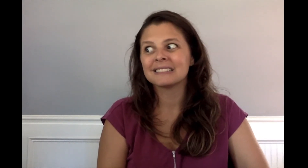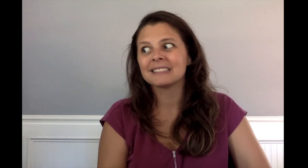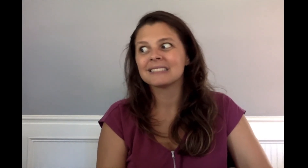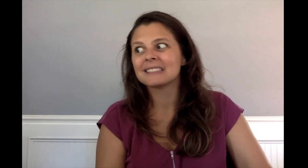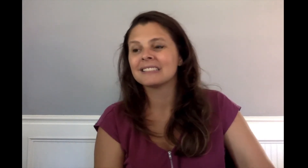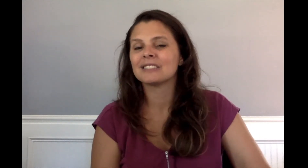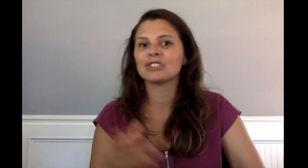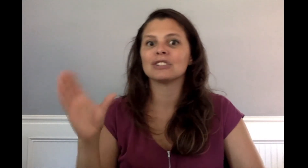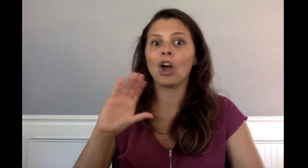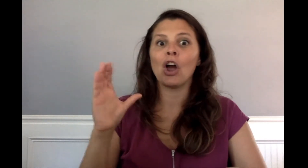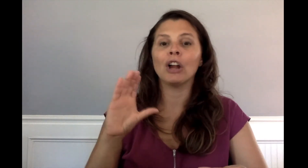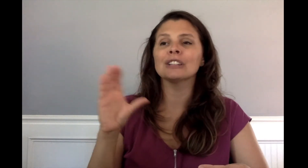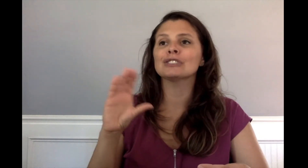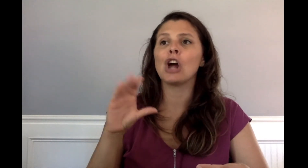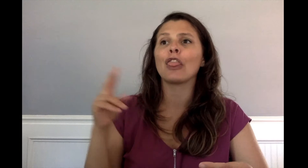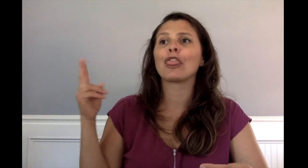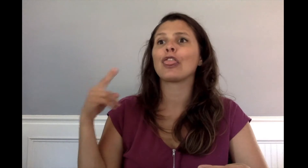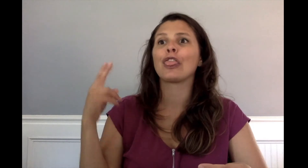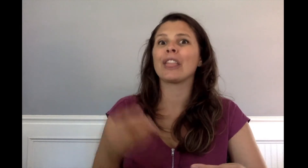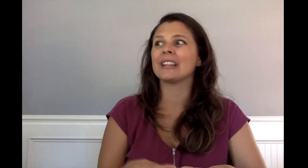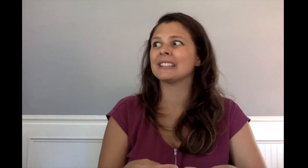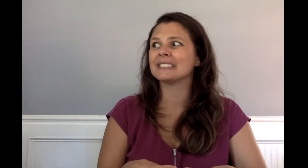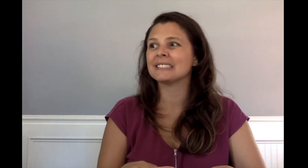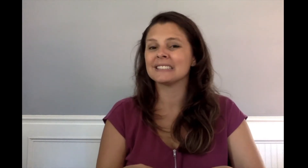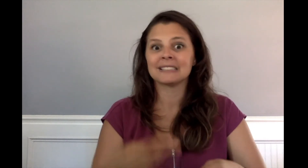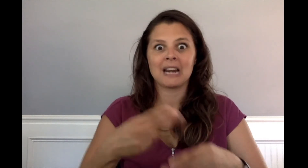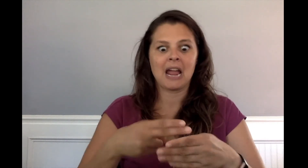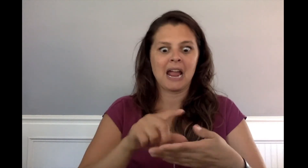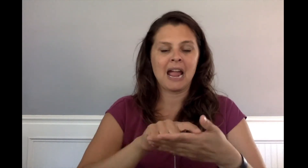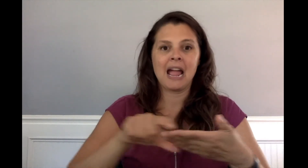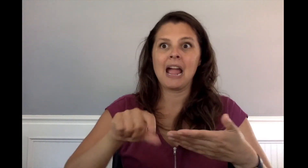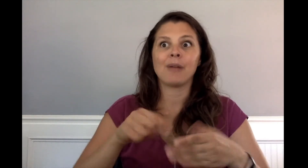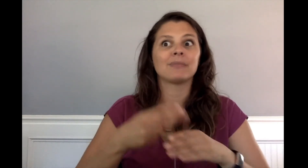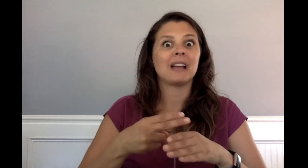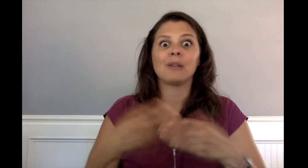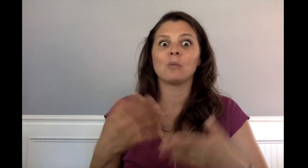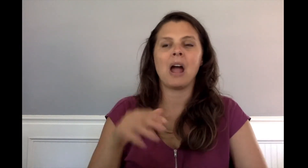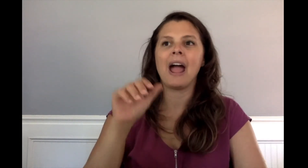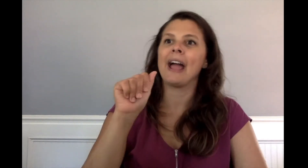a sidelong glance before she found the woman's name tag: